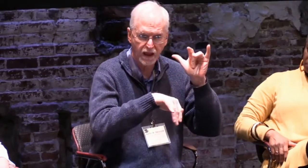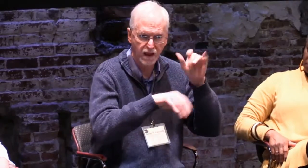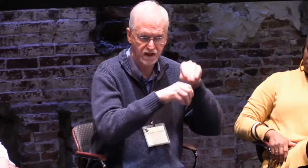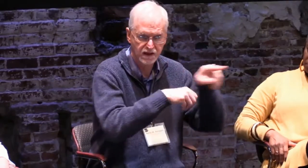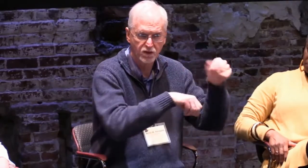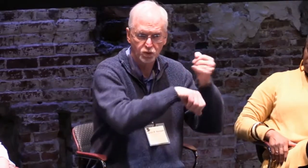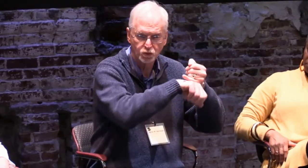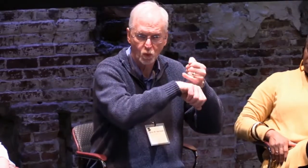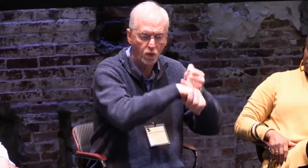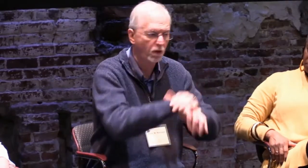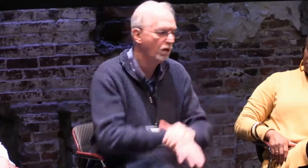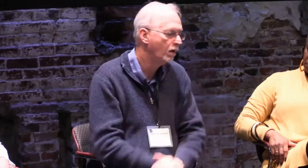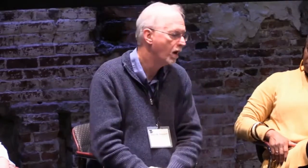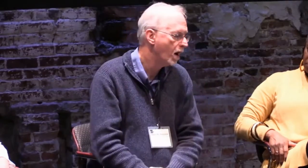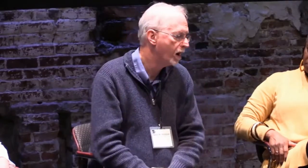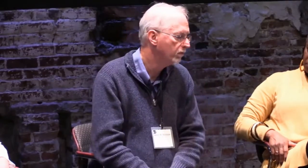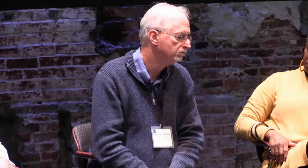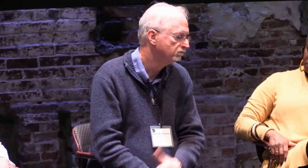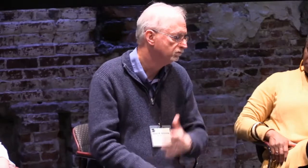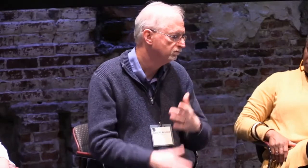I was exposed to theater very early on.